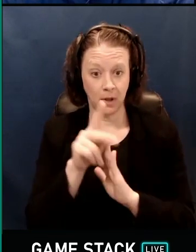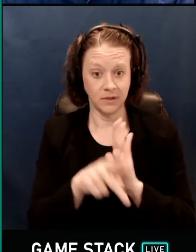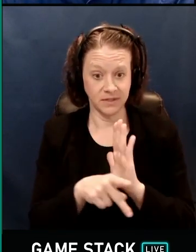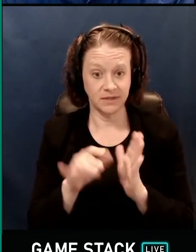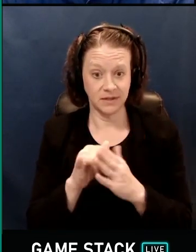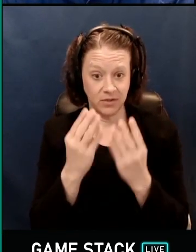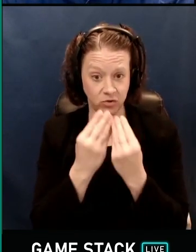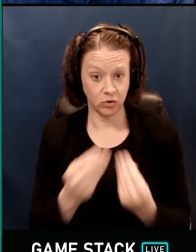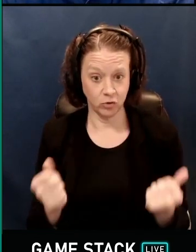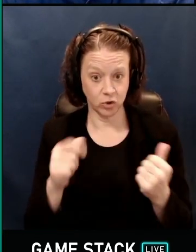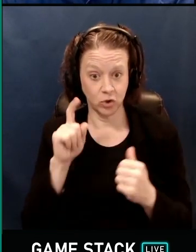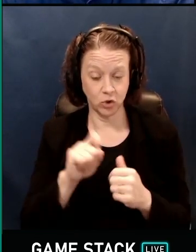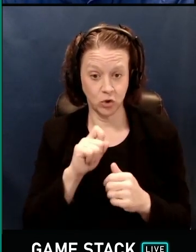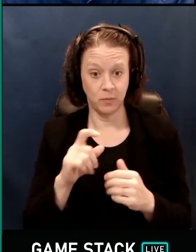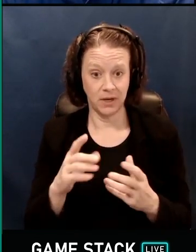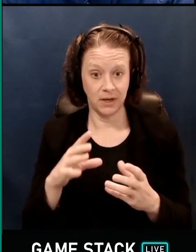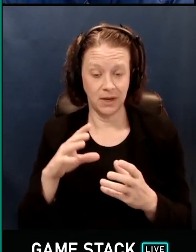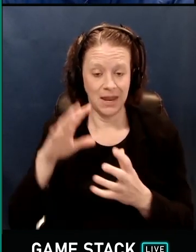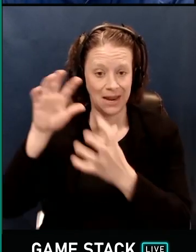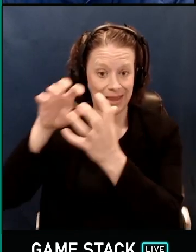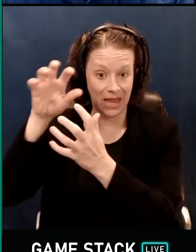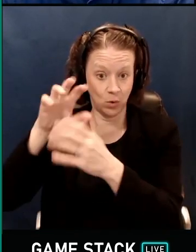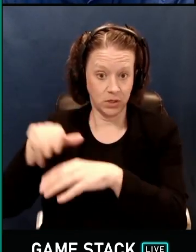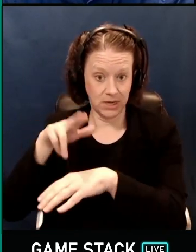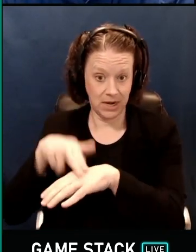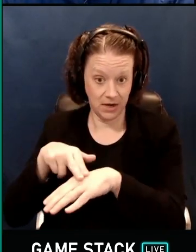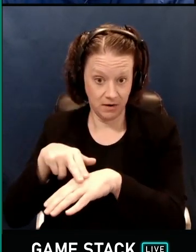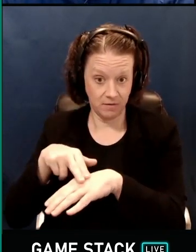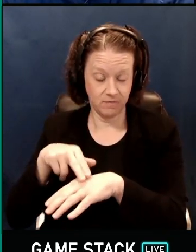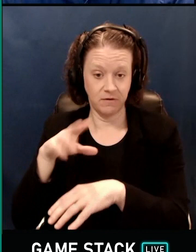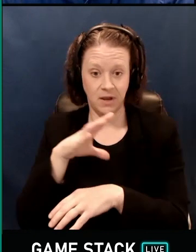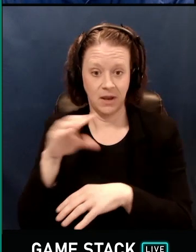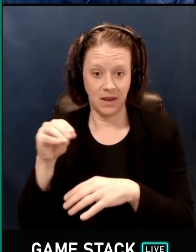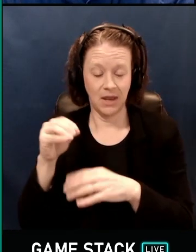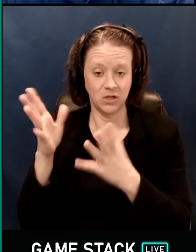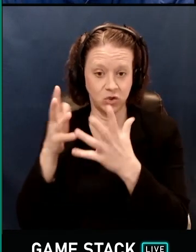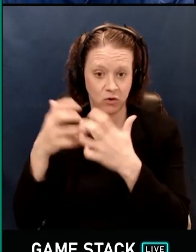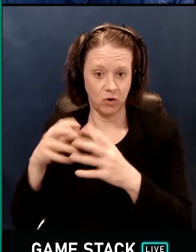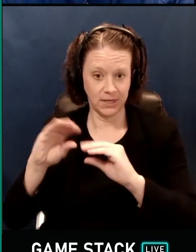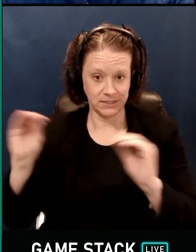be in cloud native and serverless way as much as possible.